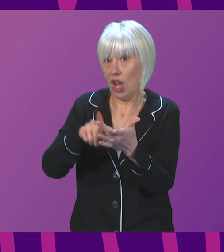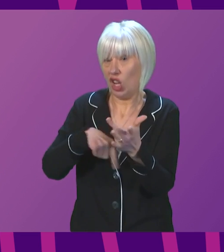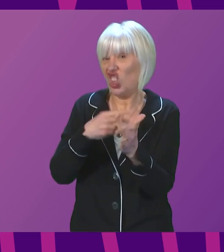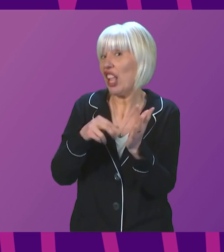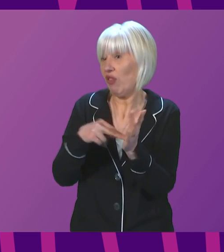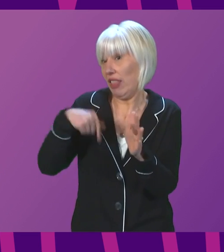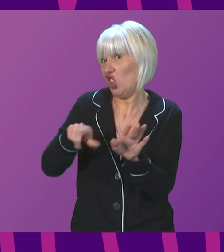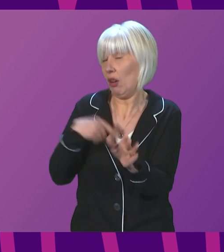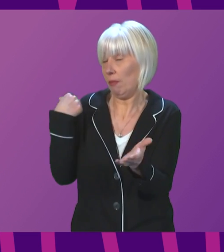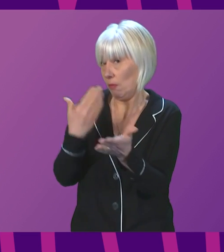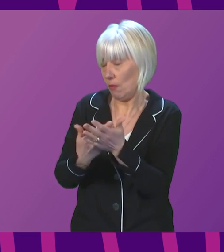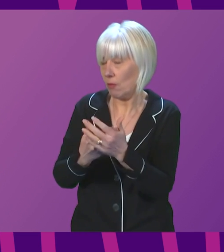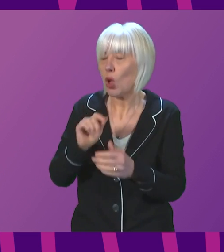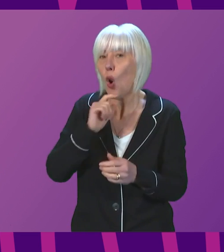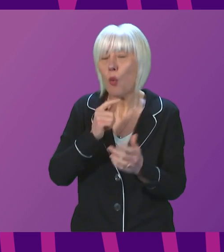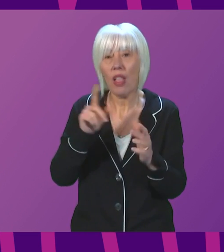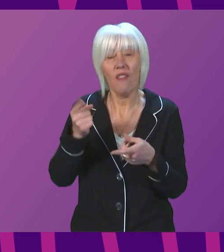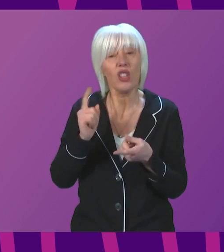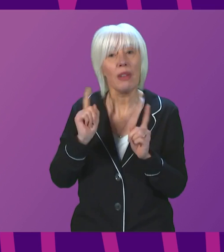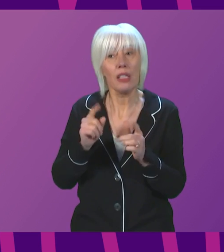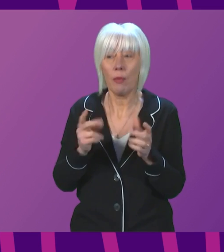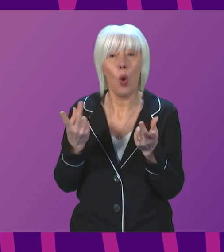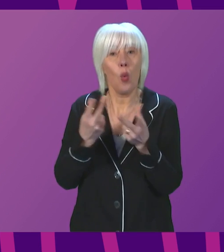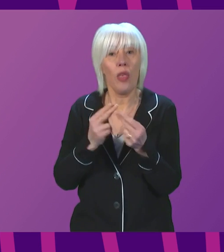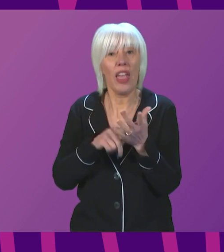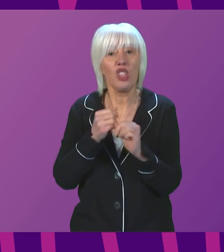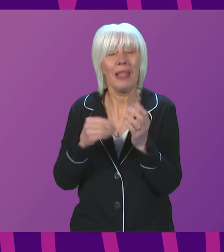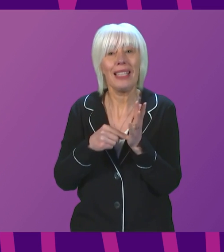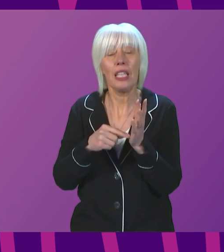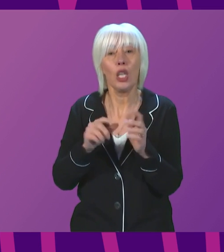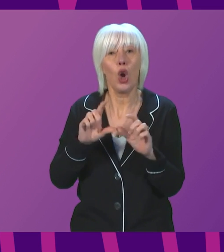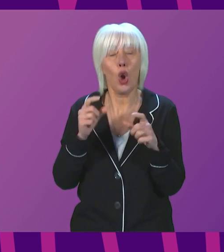Will the First Minister stand with the LGBT community, condemn those hate crimes, and